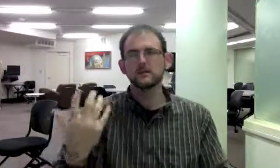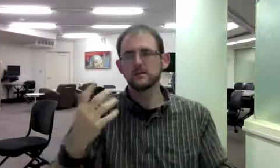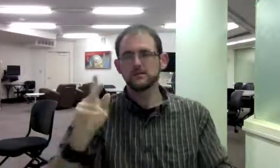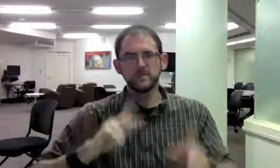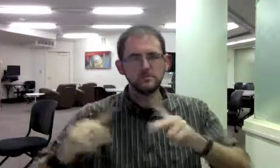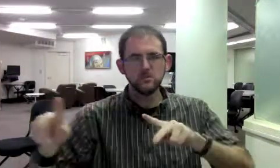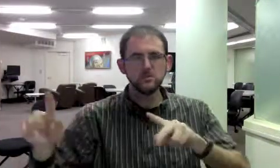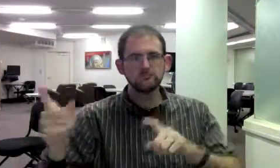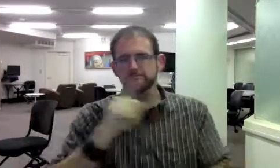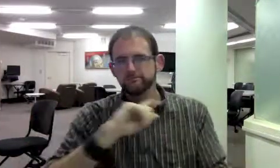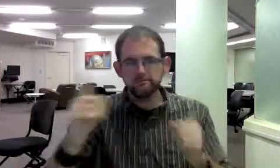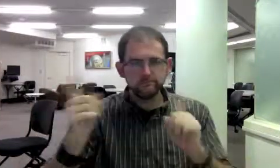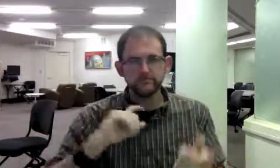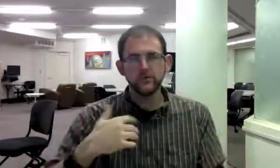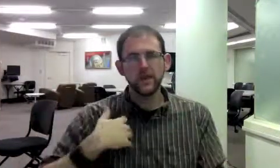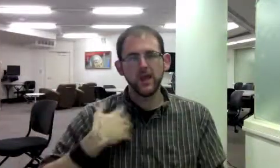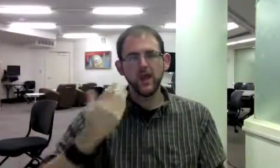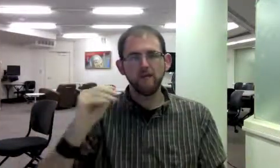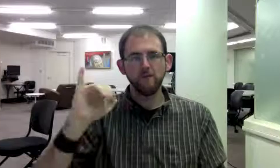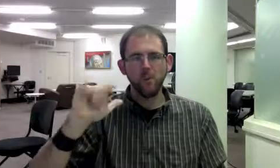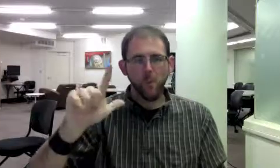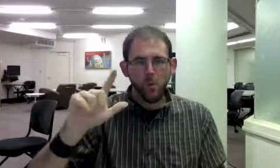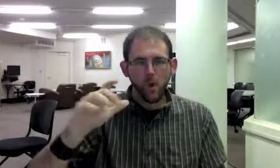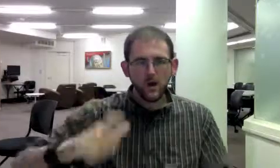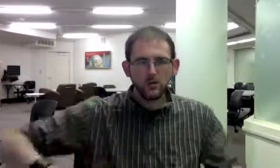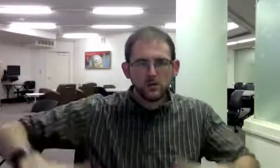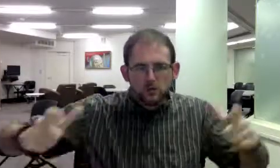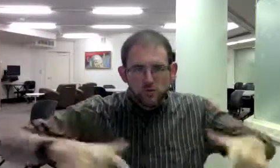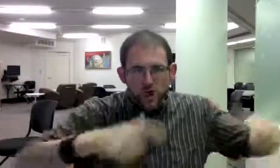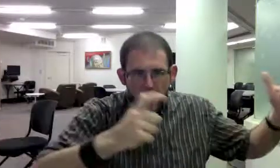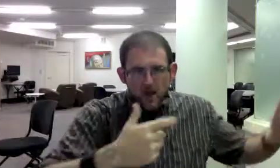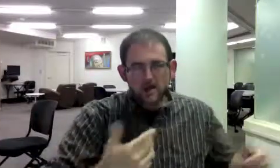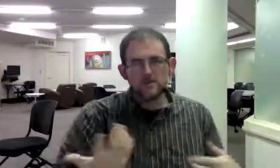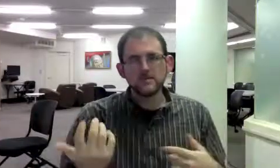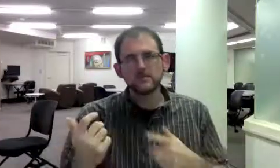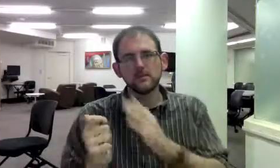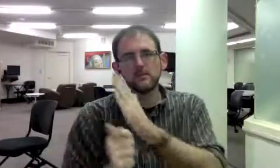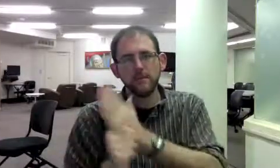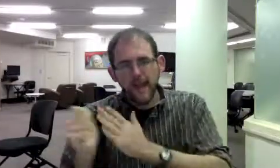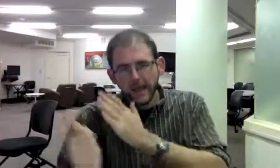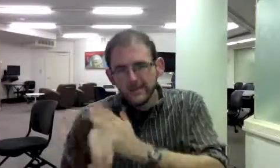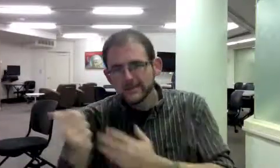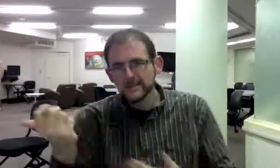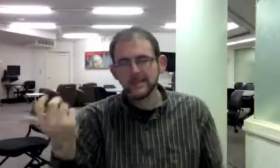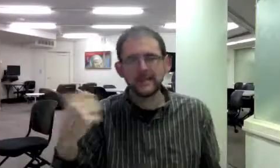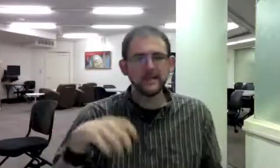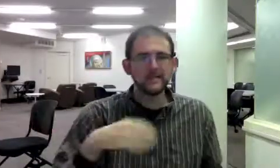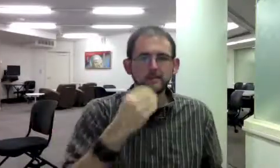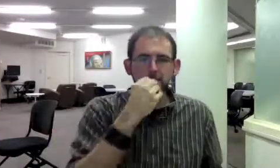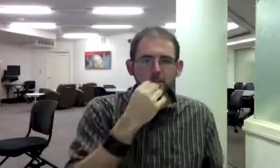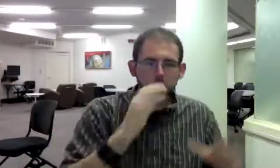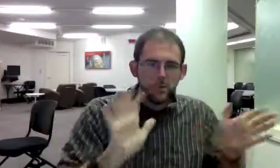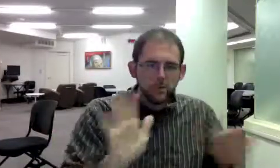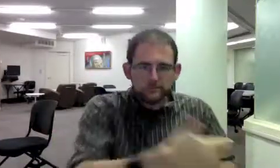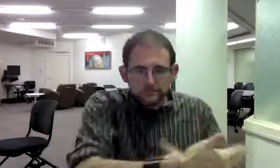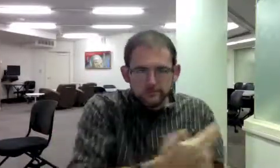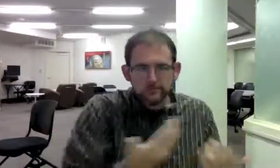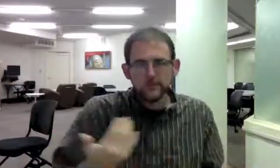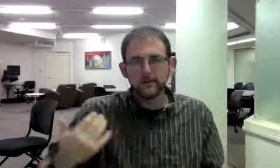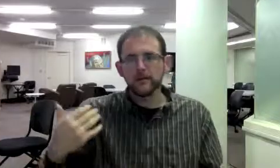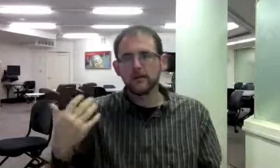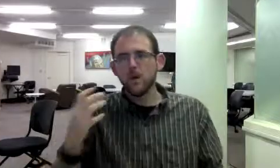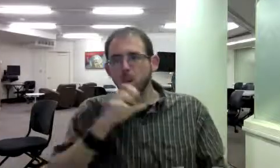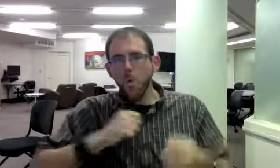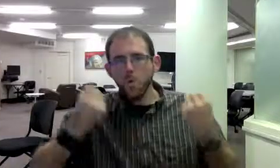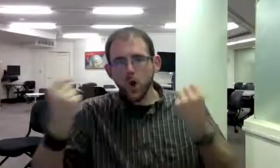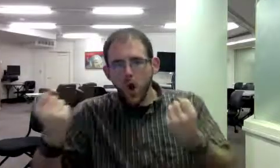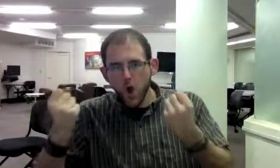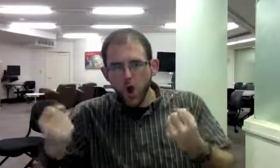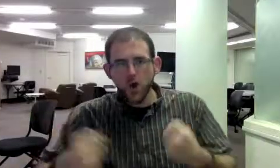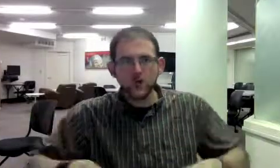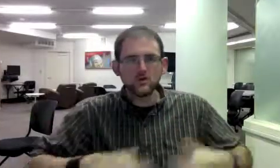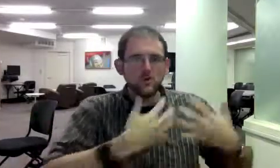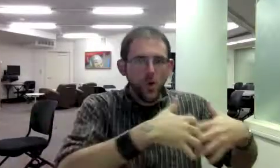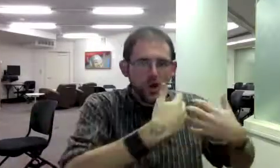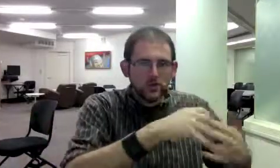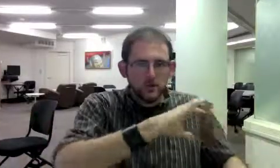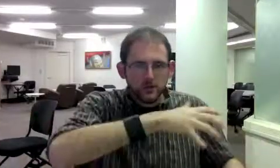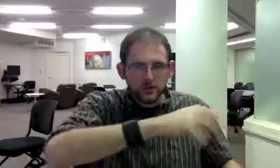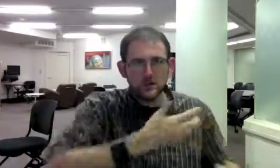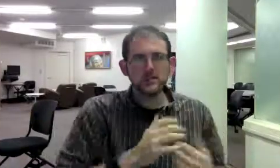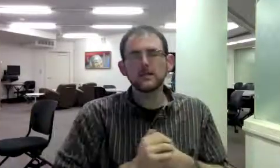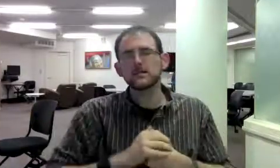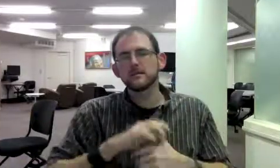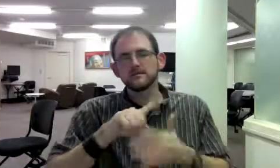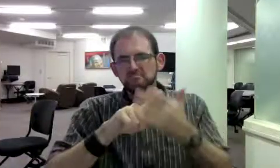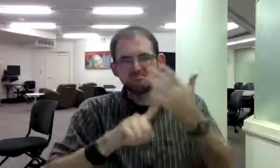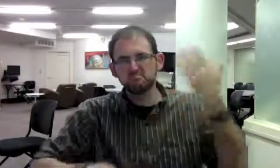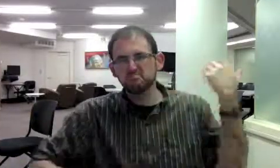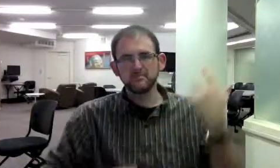There's stuff like old oil drums, magazines, boxes of food, old cars, washing machines, and the like.